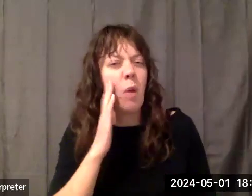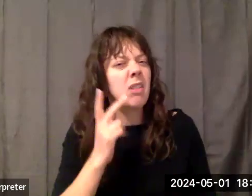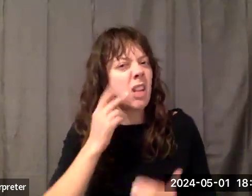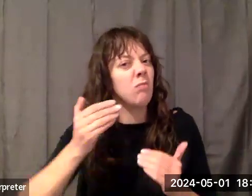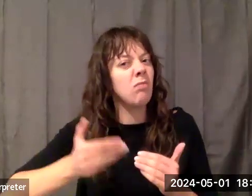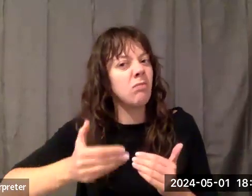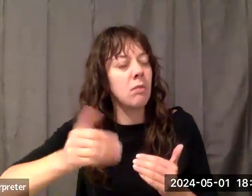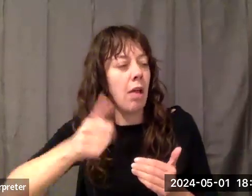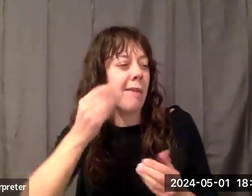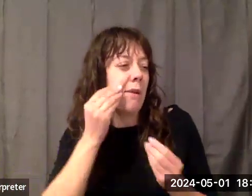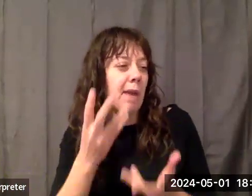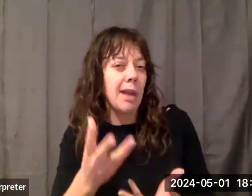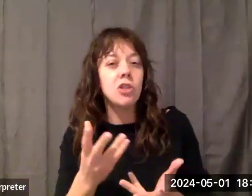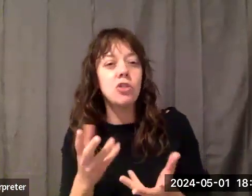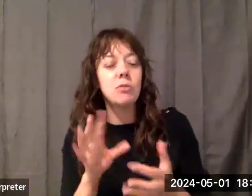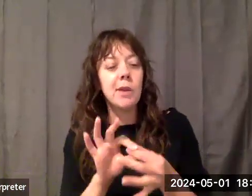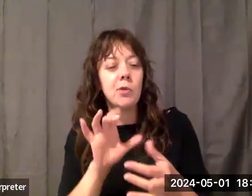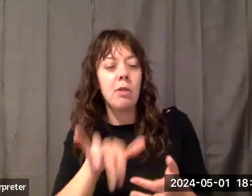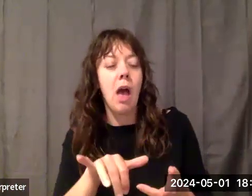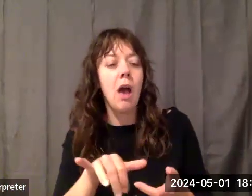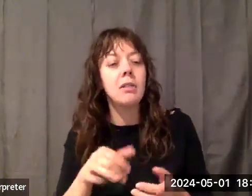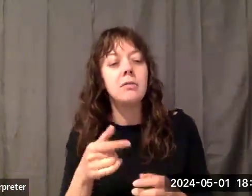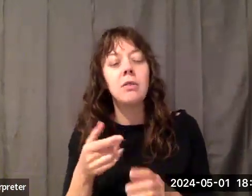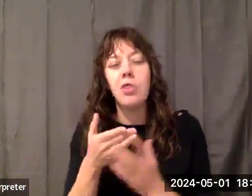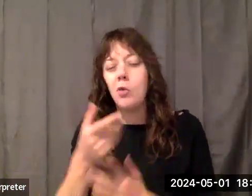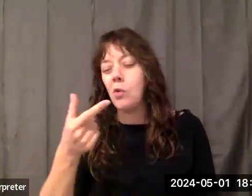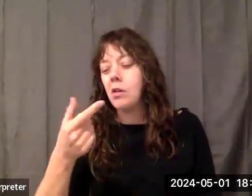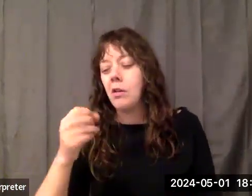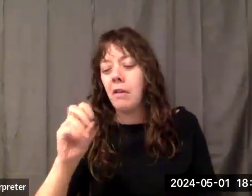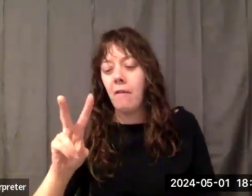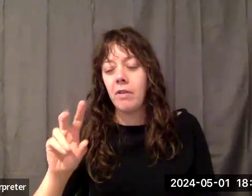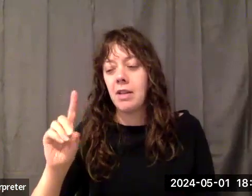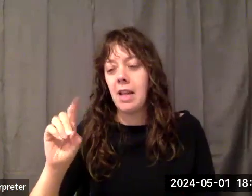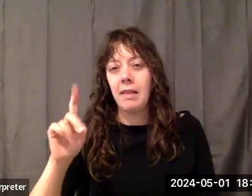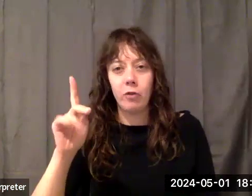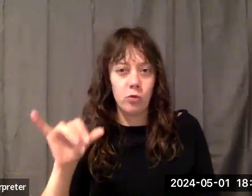that coming out via gov delivery. So I do strongly, strongly encourage you to be signed up